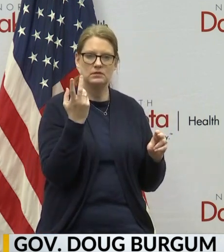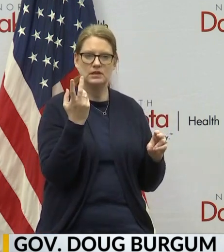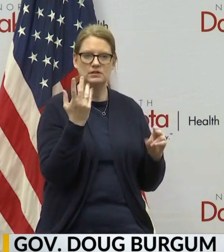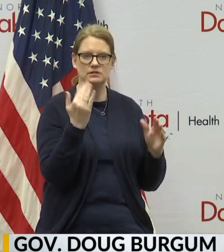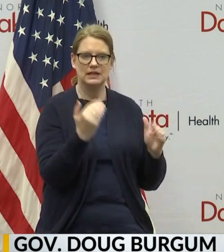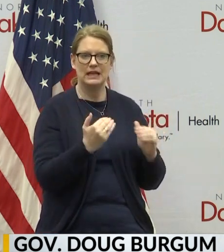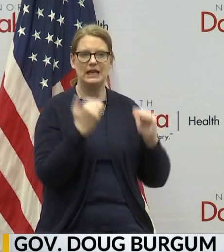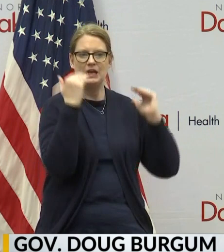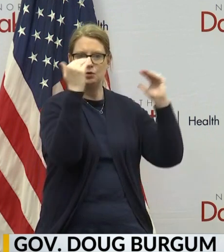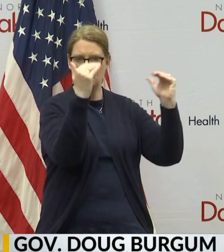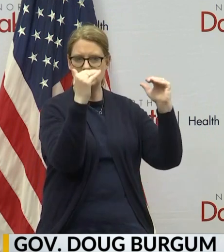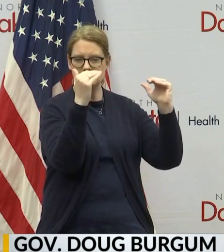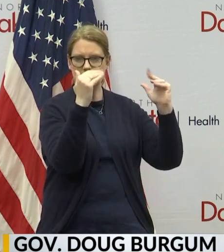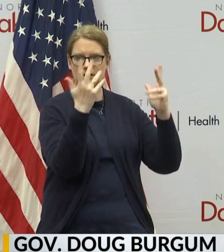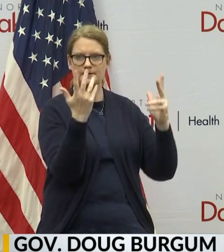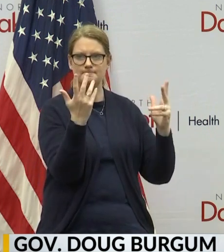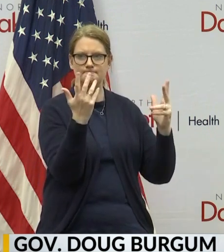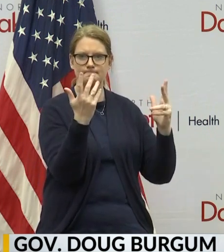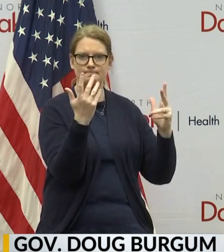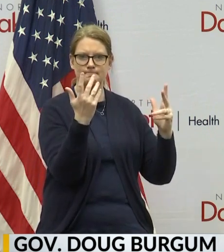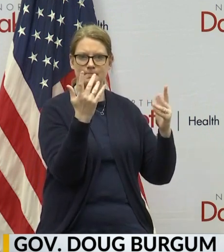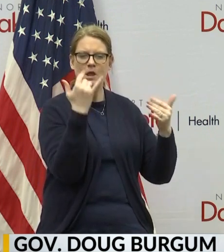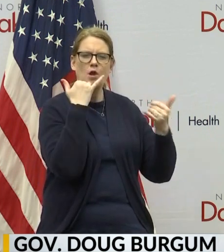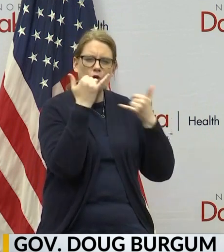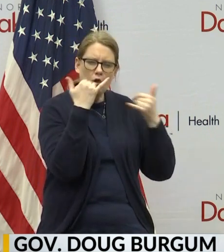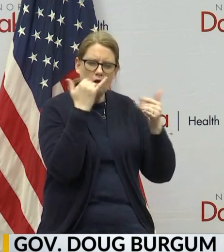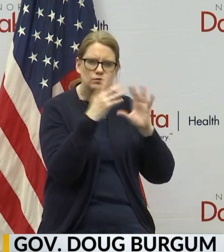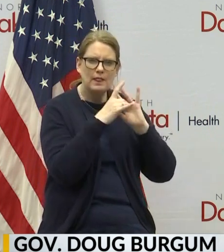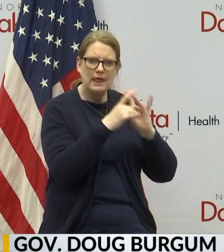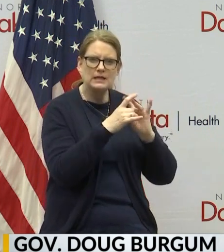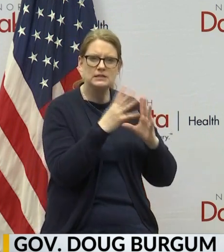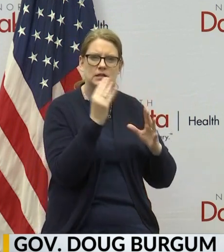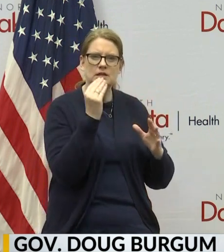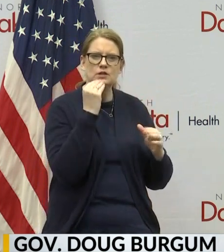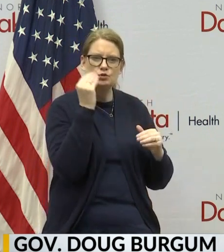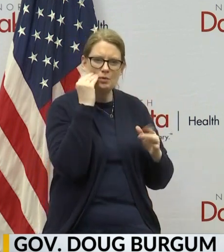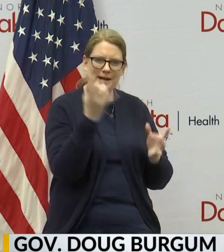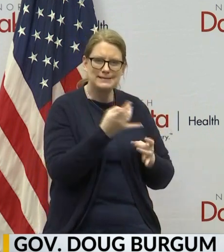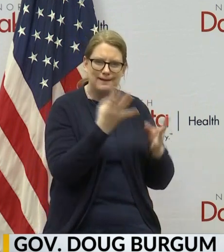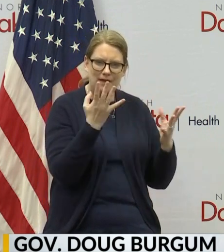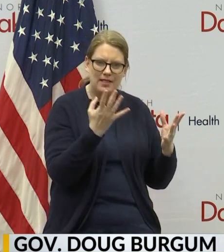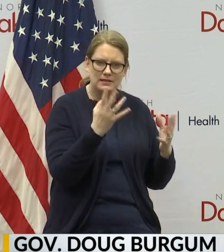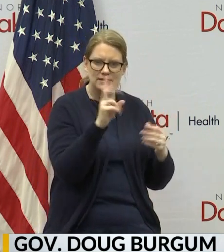HOPE WE DON'T SEE IT HERE, BUT THERE HAS BEEN WITH THE SHELTER